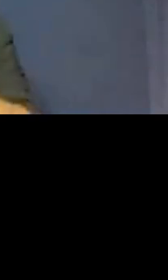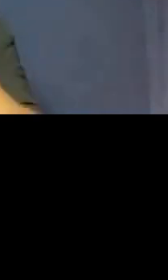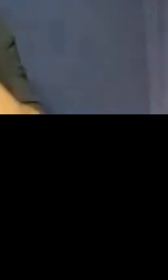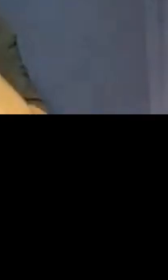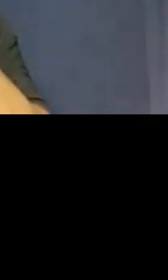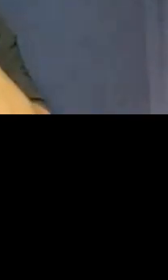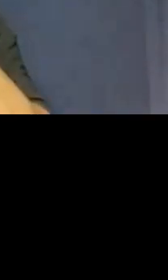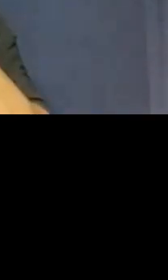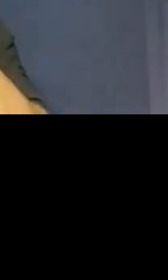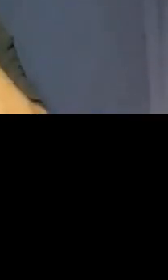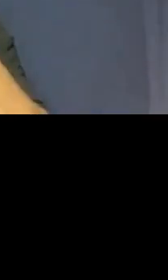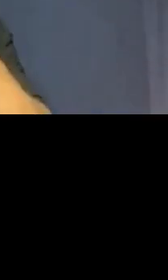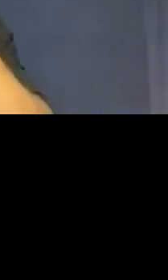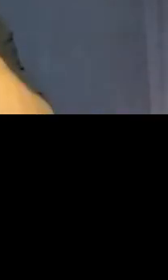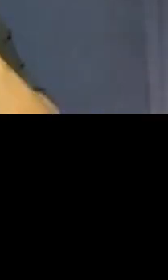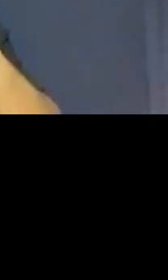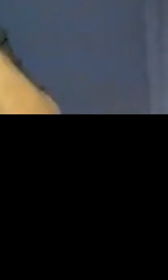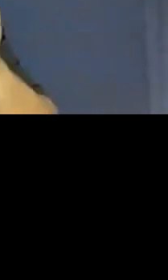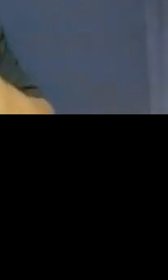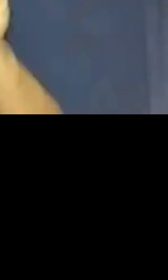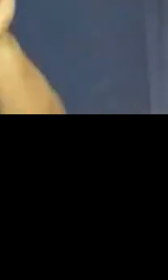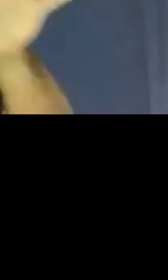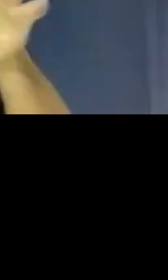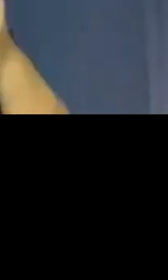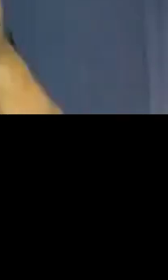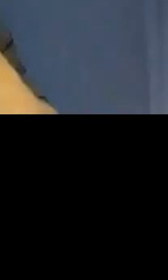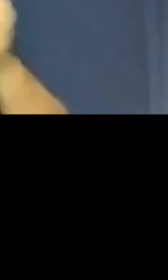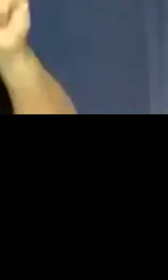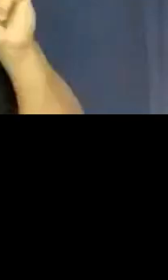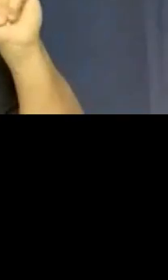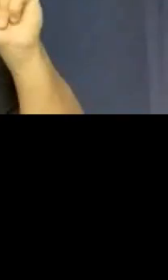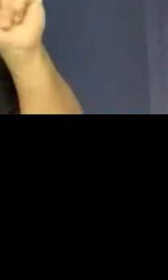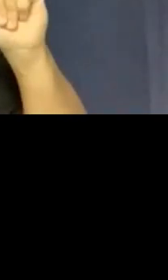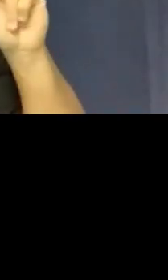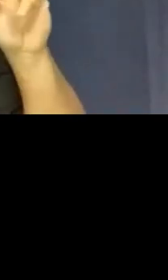to submit the questions through their grant administrator? That's a really good question.